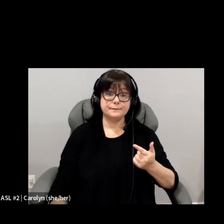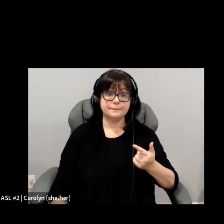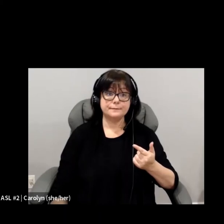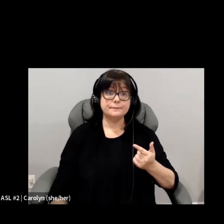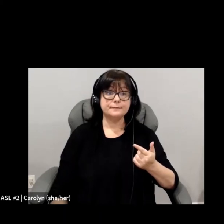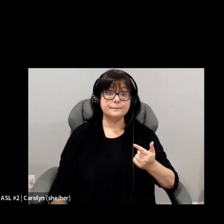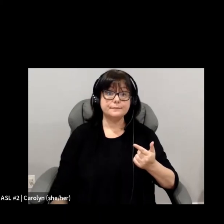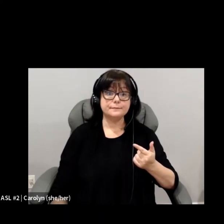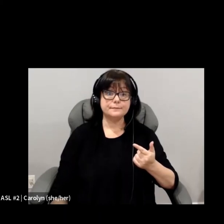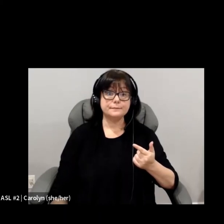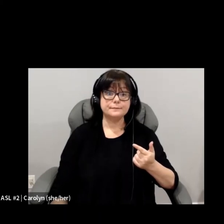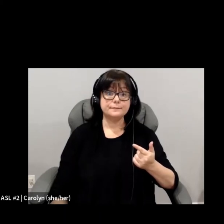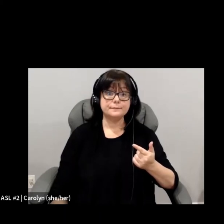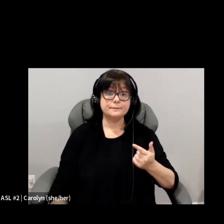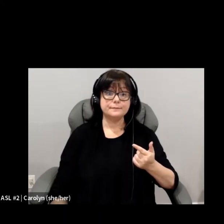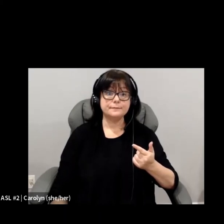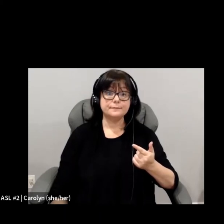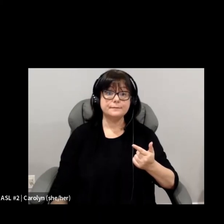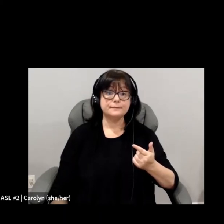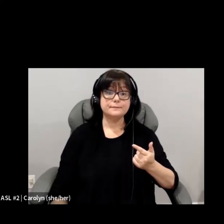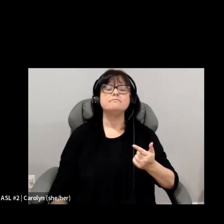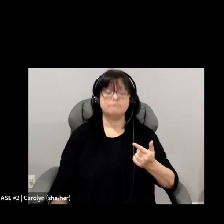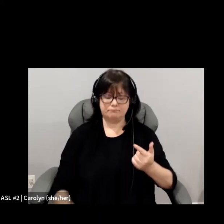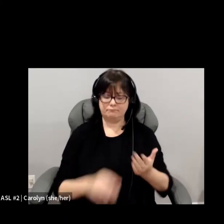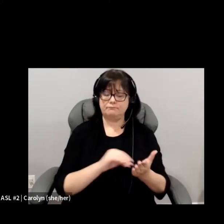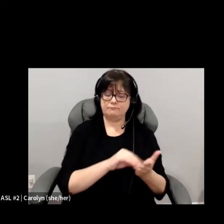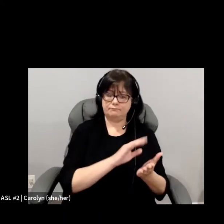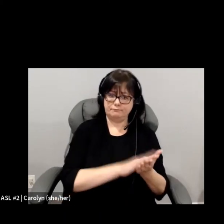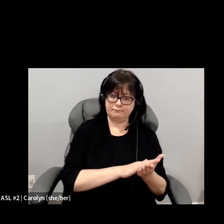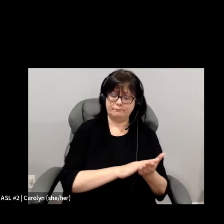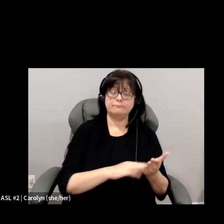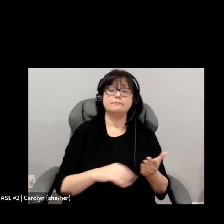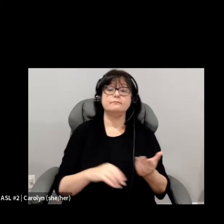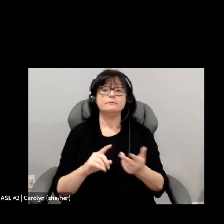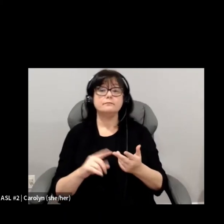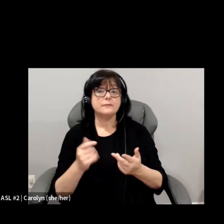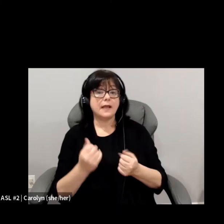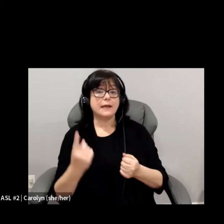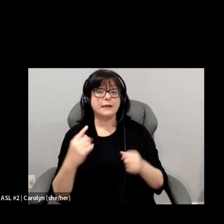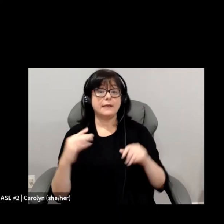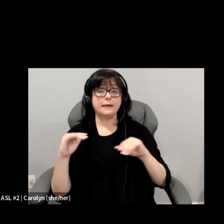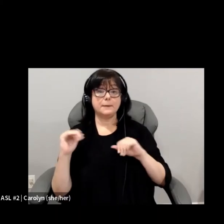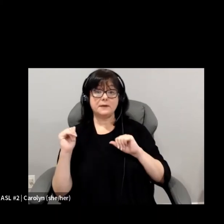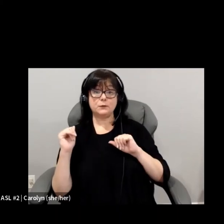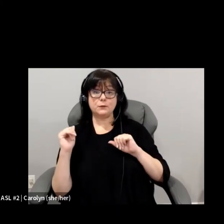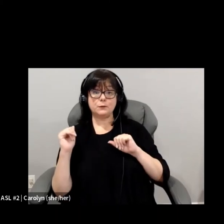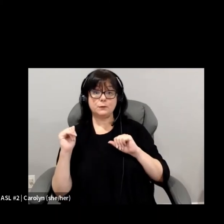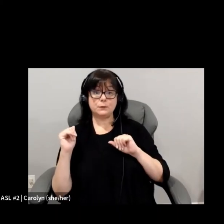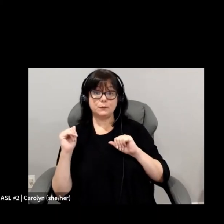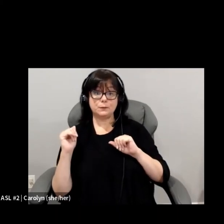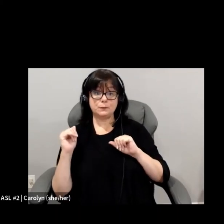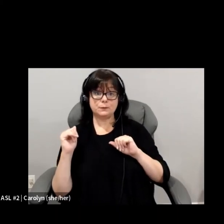Douglas Waxman : THANK YOU. ANY ABSTENTIONS?